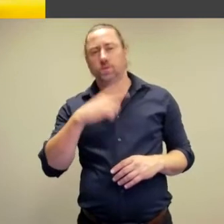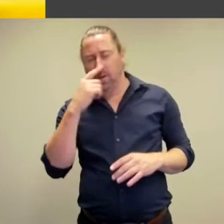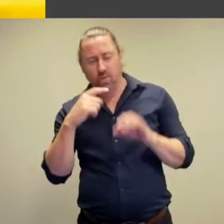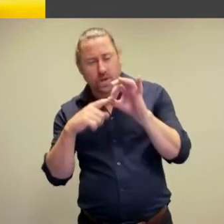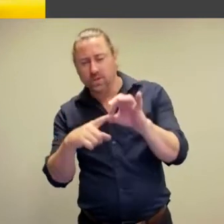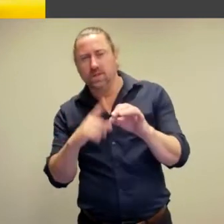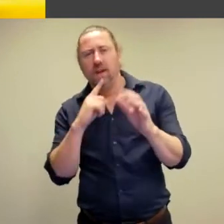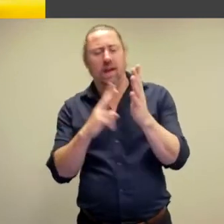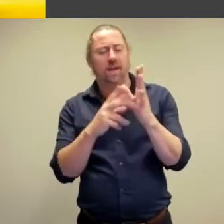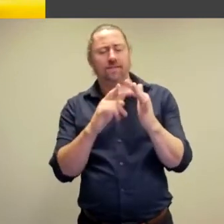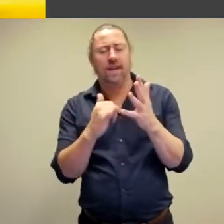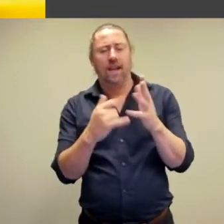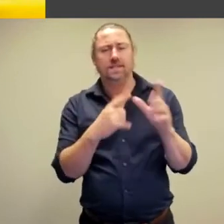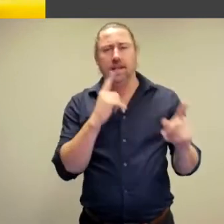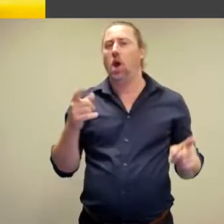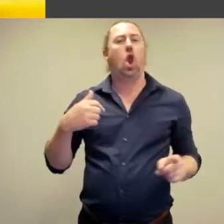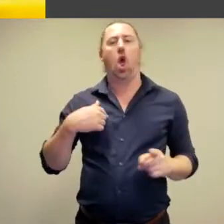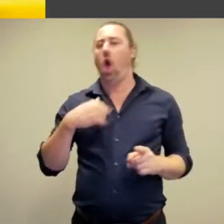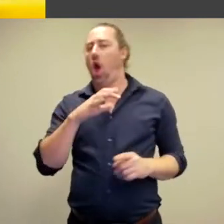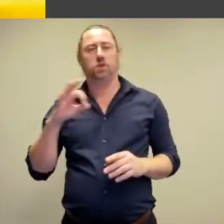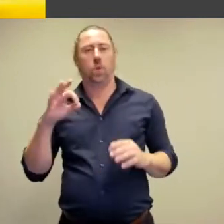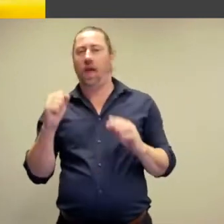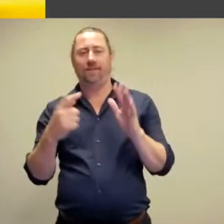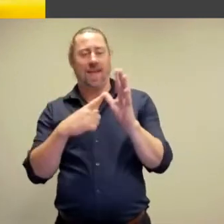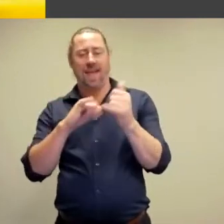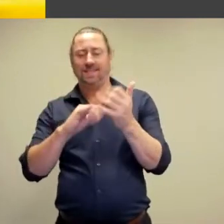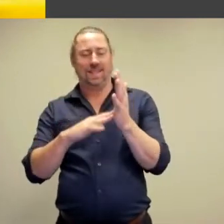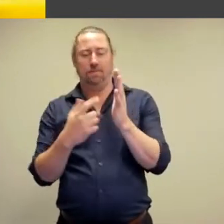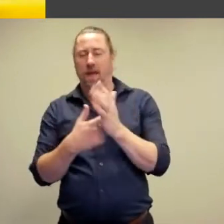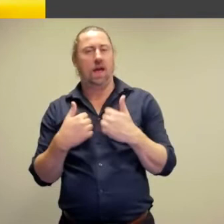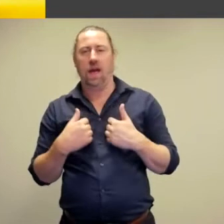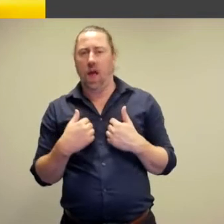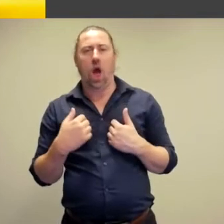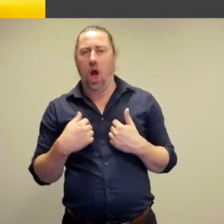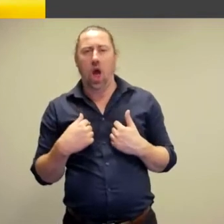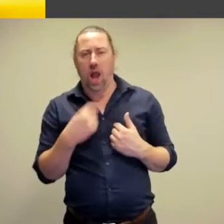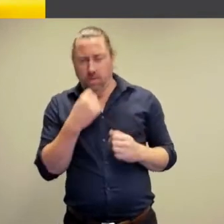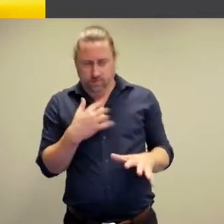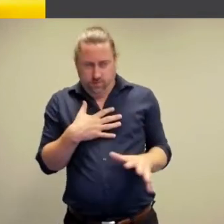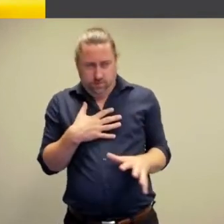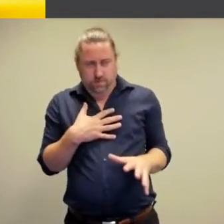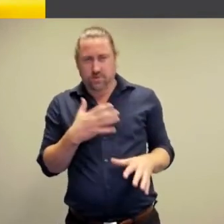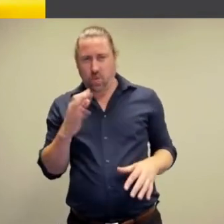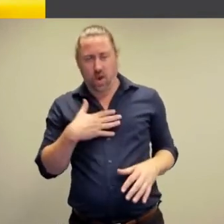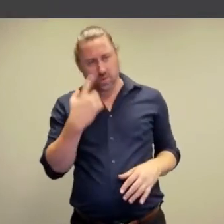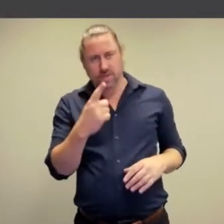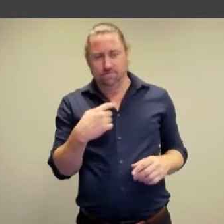no I do not experience ASMR, I find it very irritating.